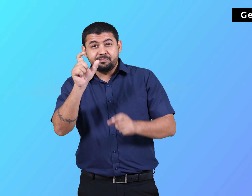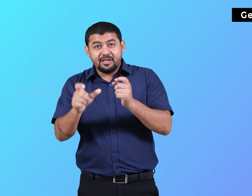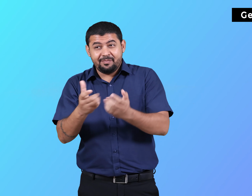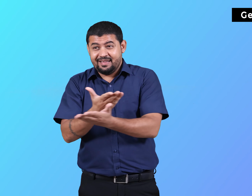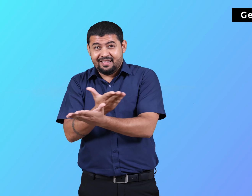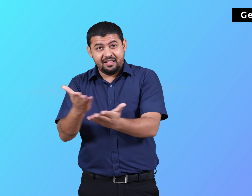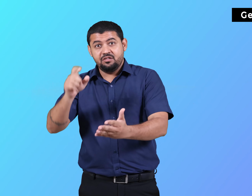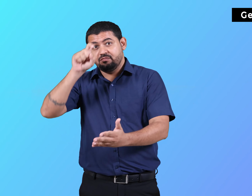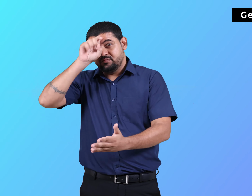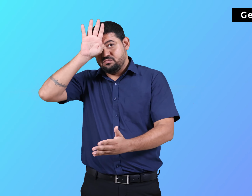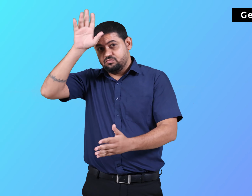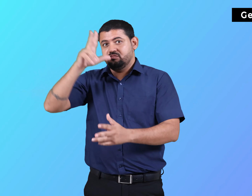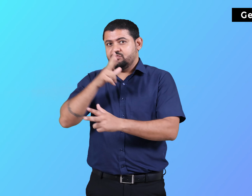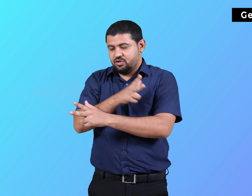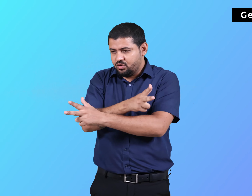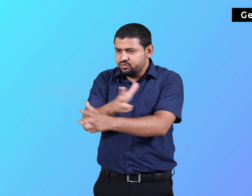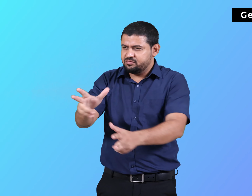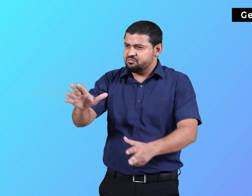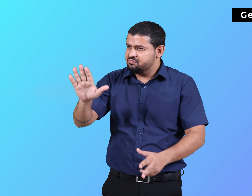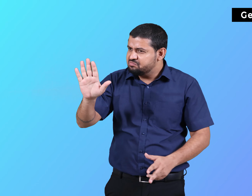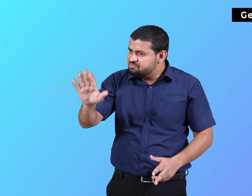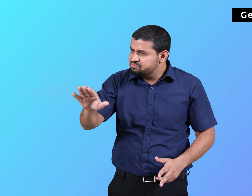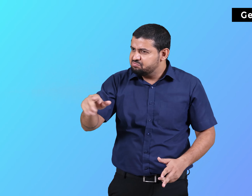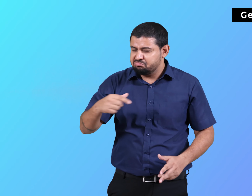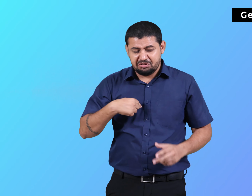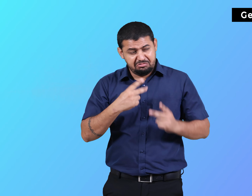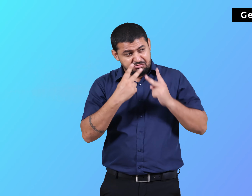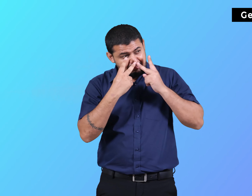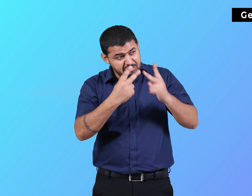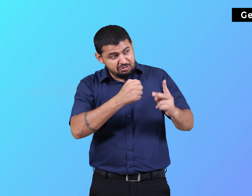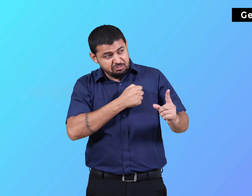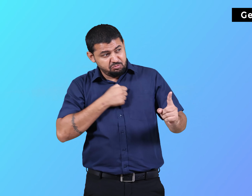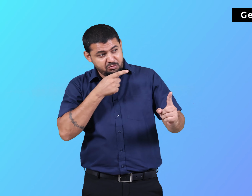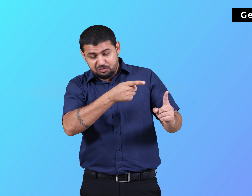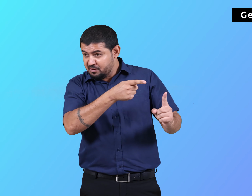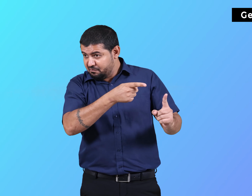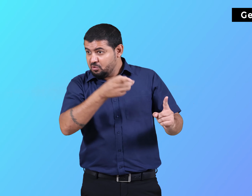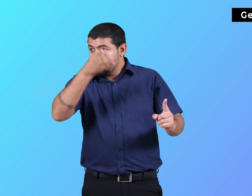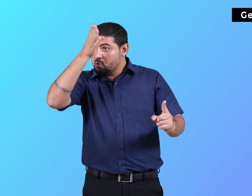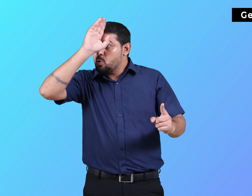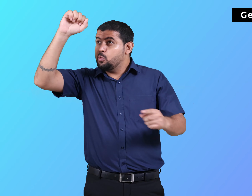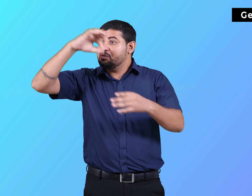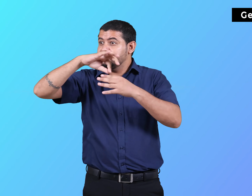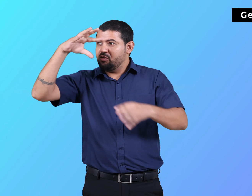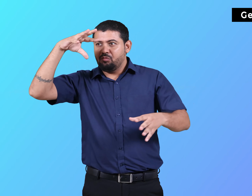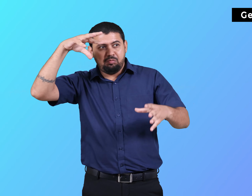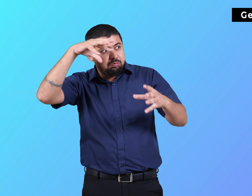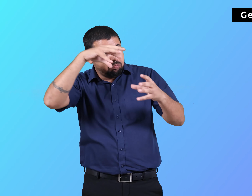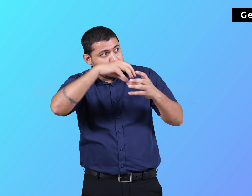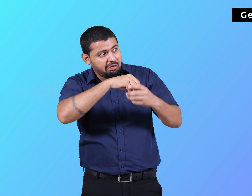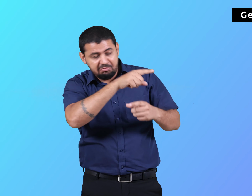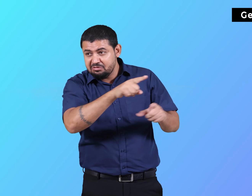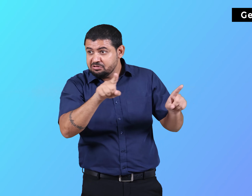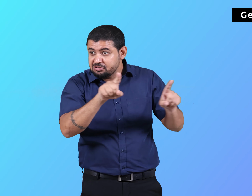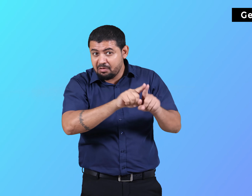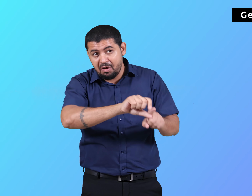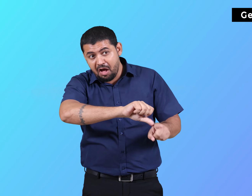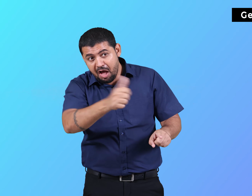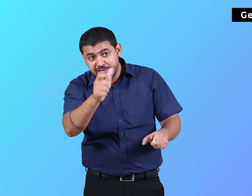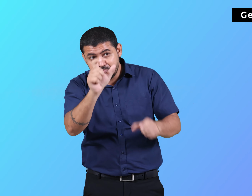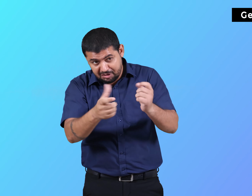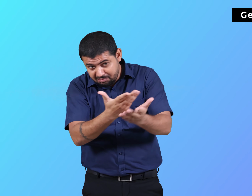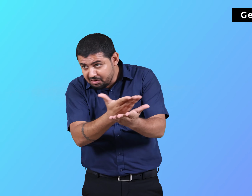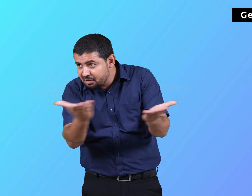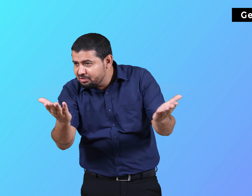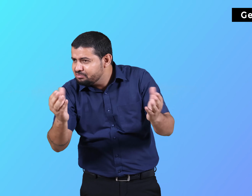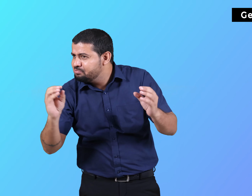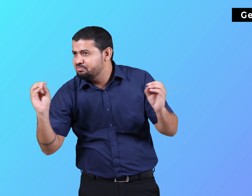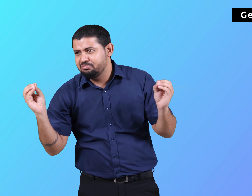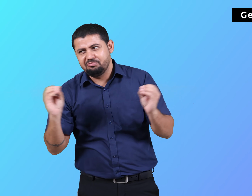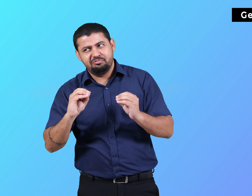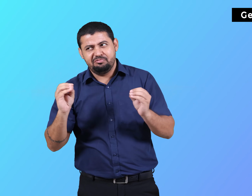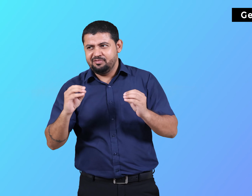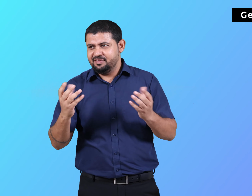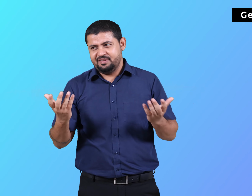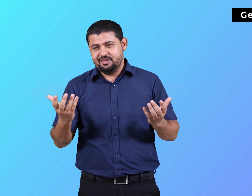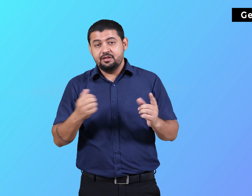Then Pharaoh told them, “I don’t think we can find anyone better than Joseph for this job. Clearly God’s spirit is in him!”